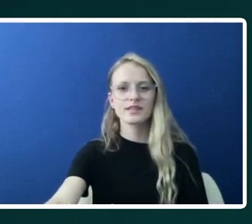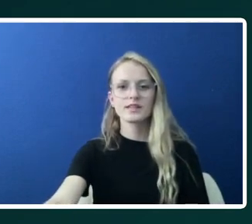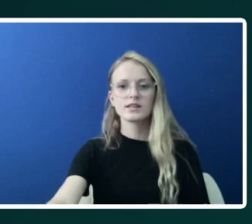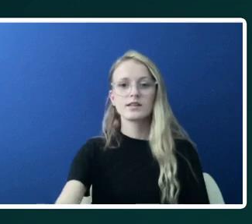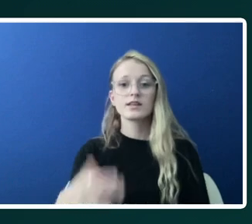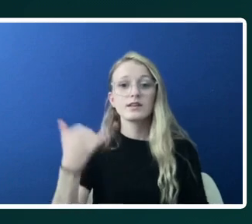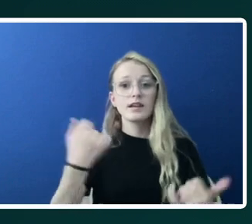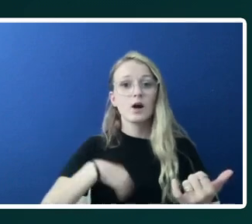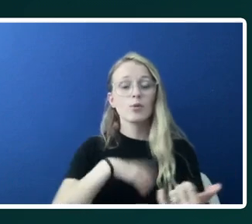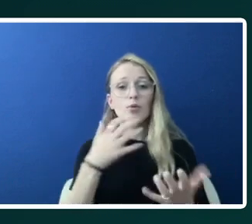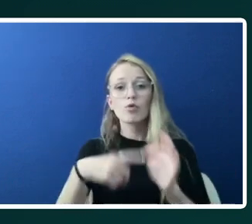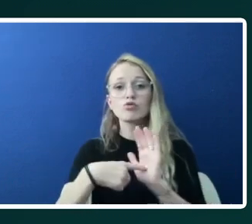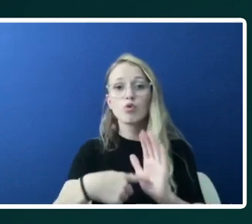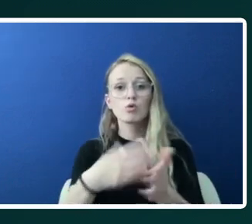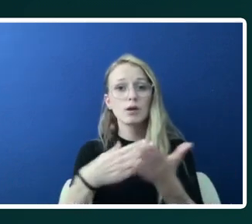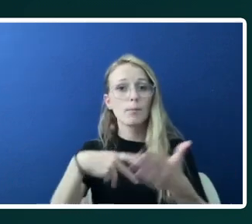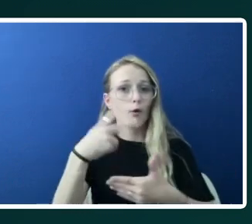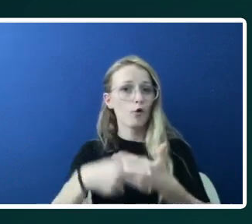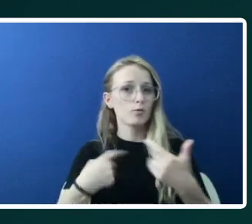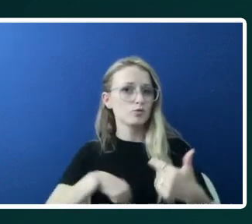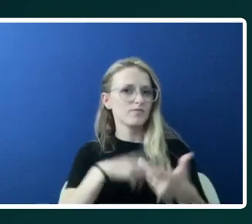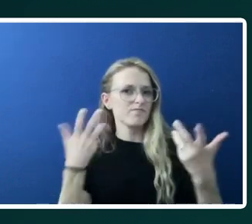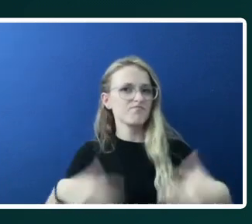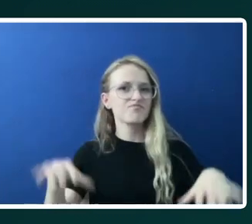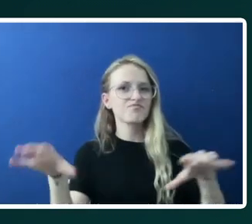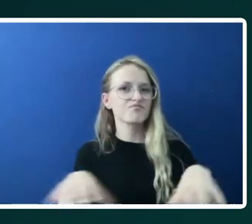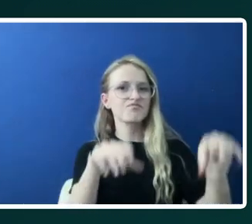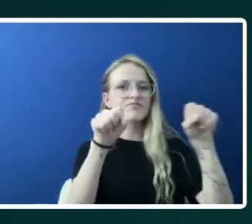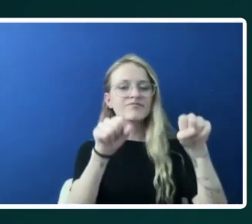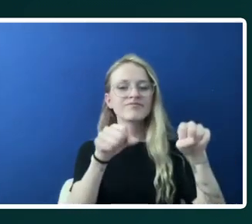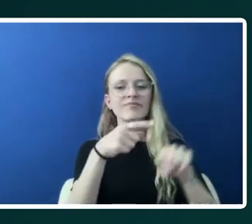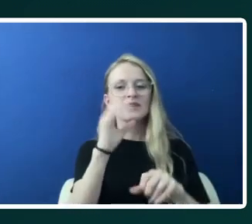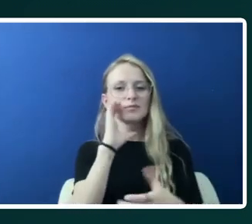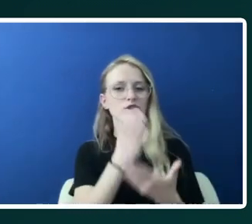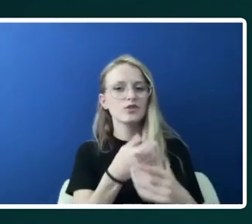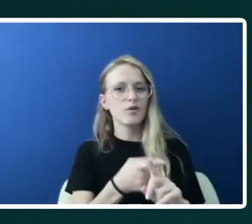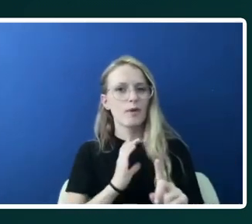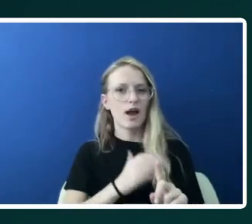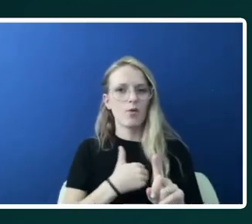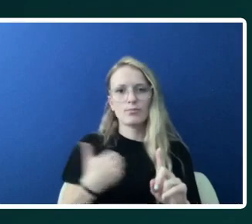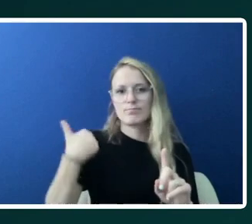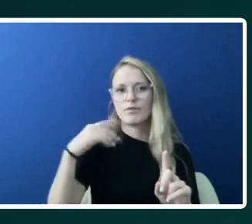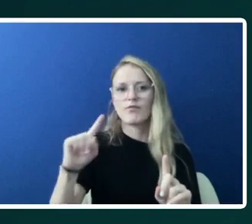programs that we've done. So, the images here come from our first project. It was called Today I am